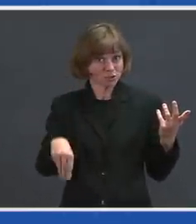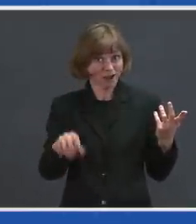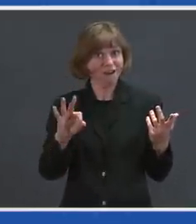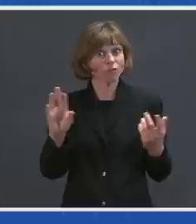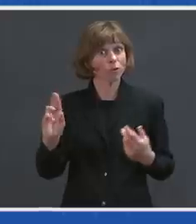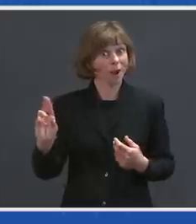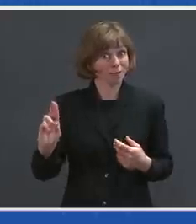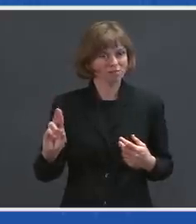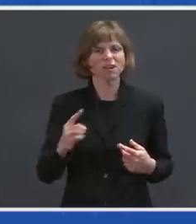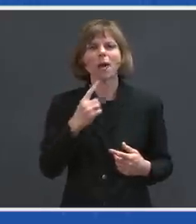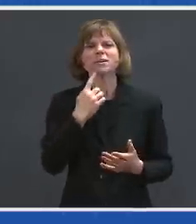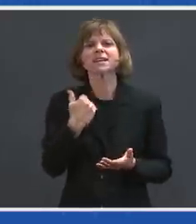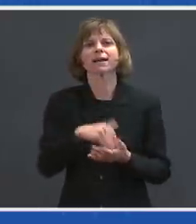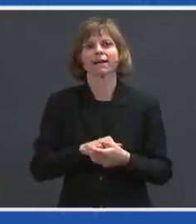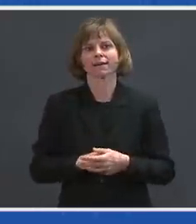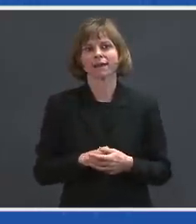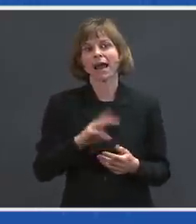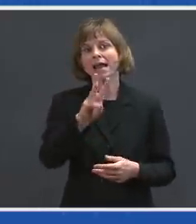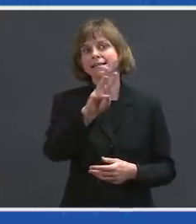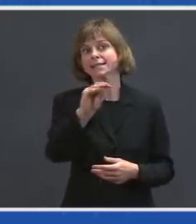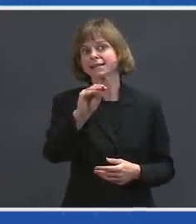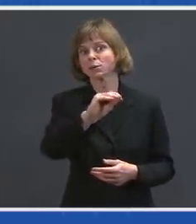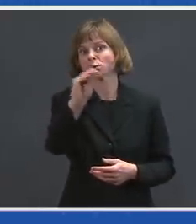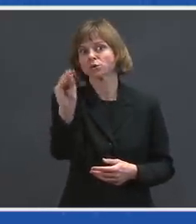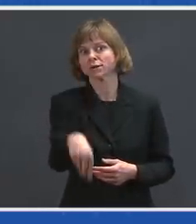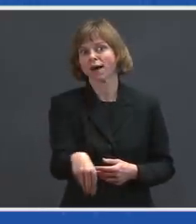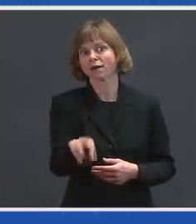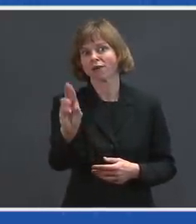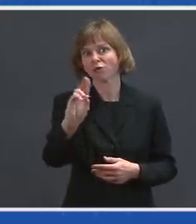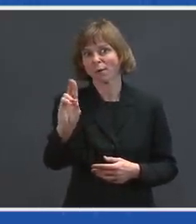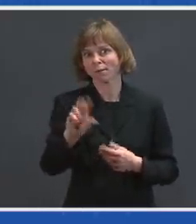I'll say that again -- 60 percent of Republicans support what we're doing.